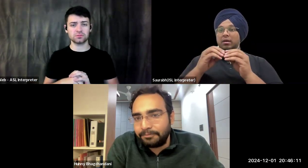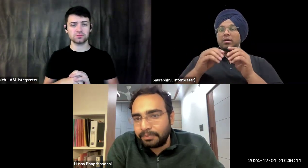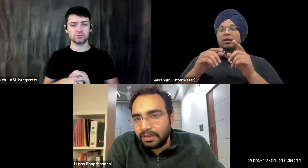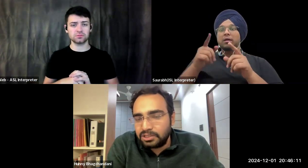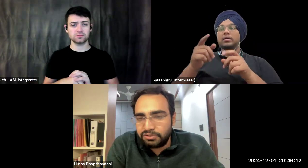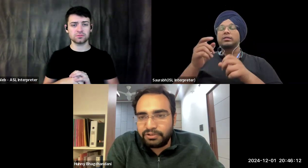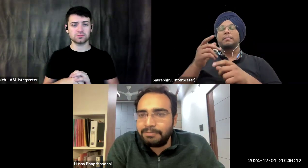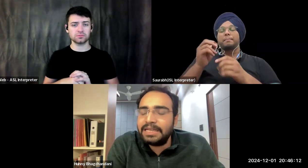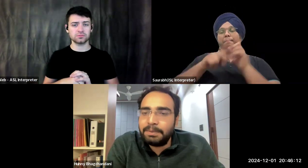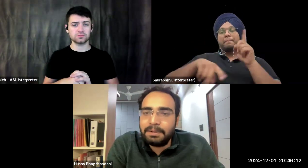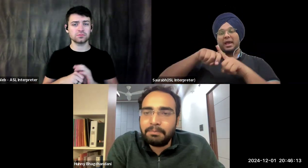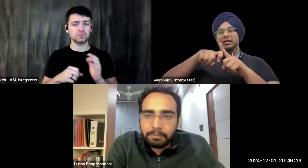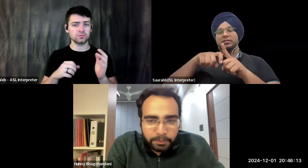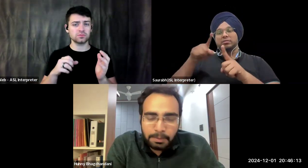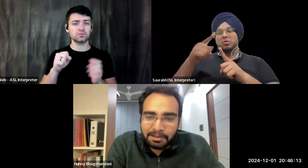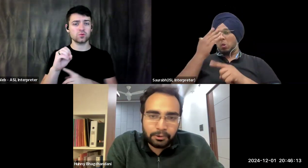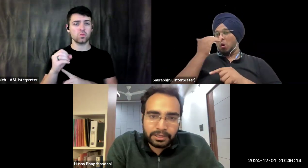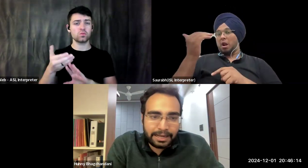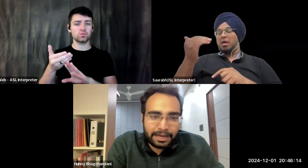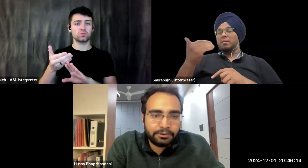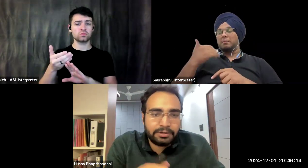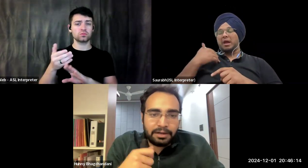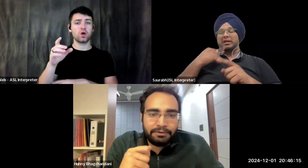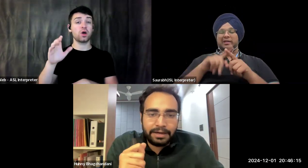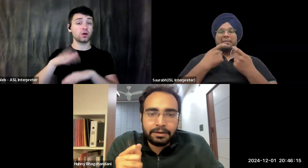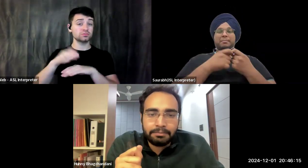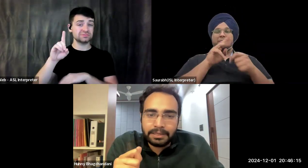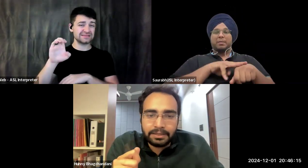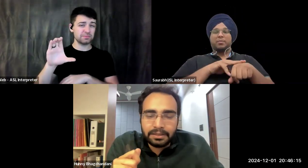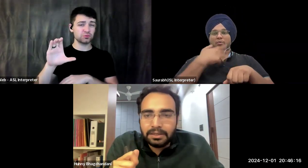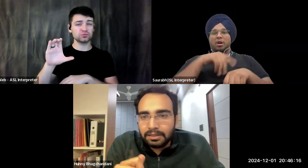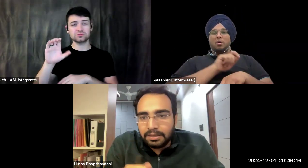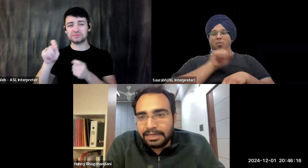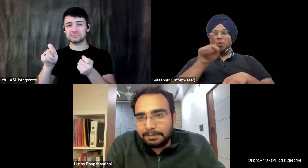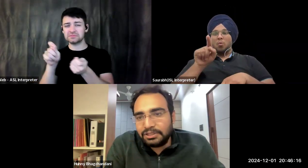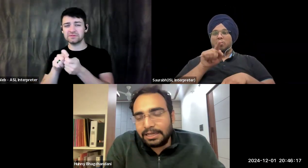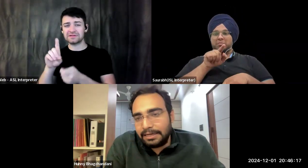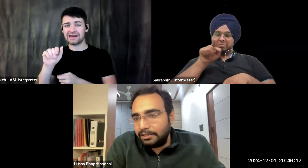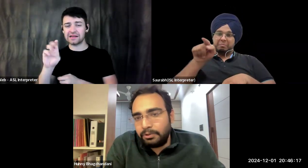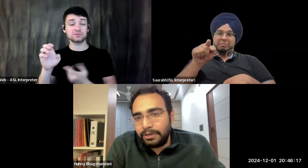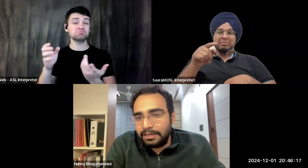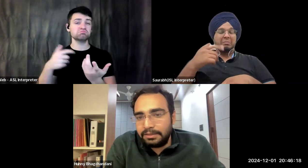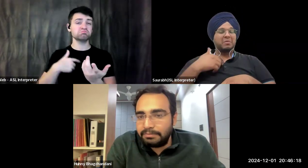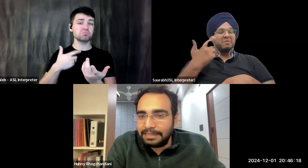So one of my team member probably go there. I don't aware but let me check tomorrow and let's connect. I will take your number from Geri.